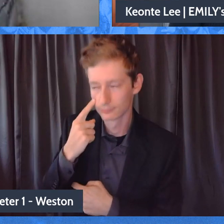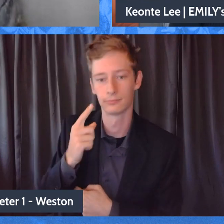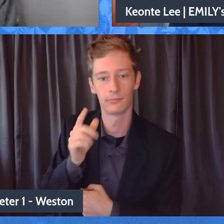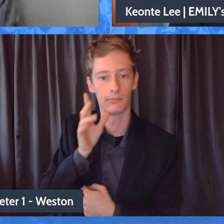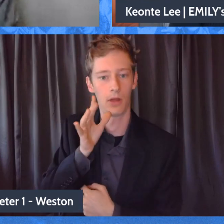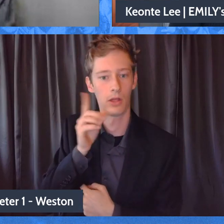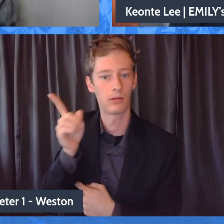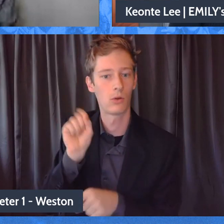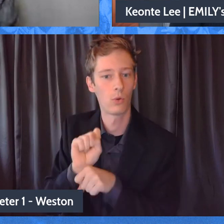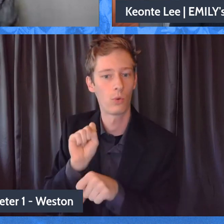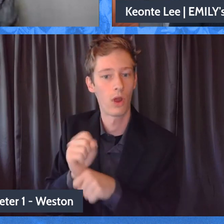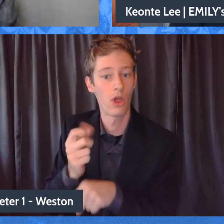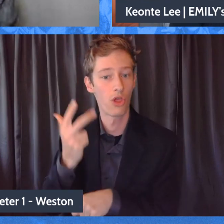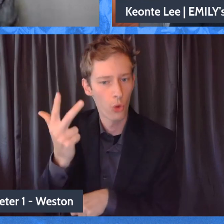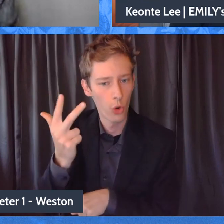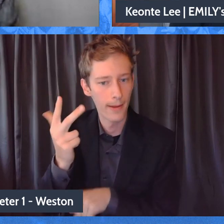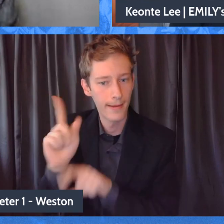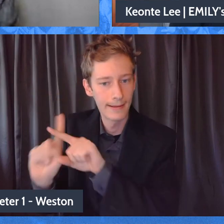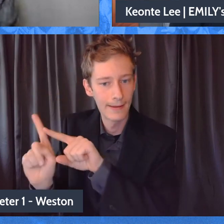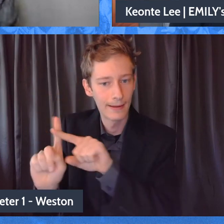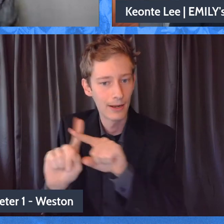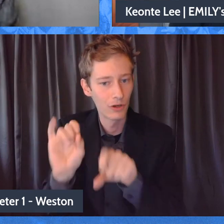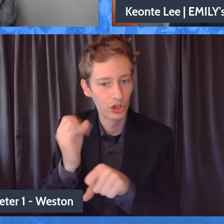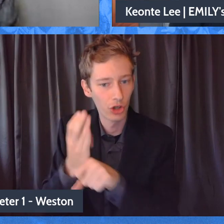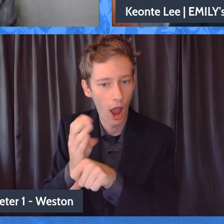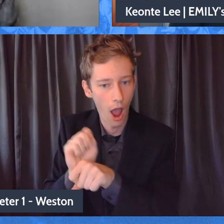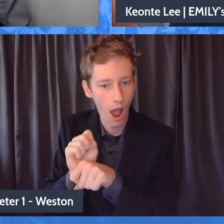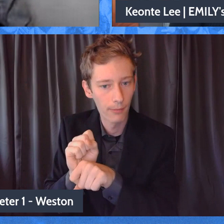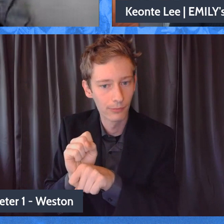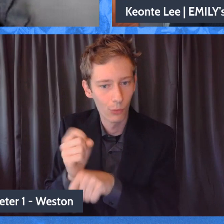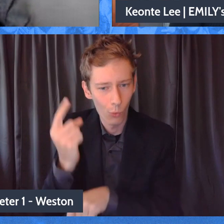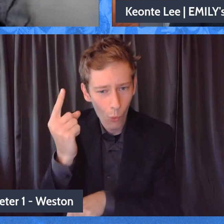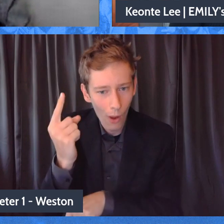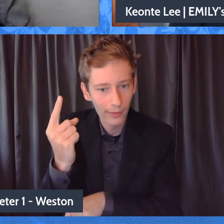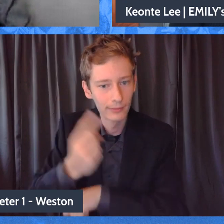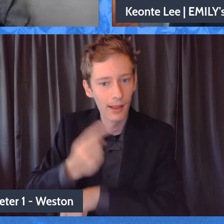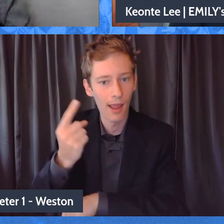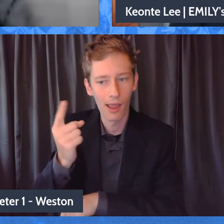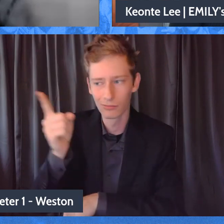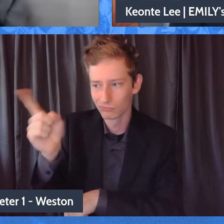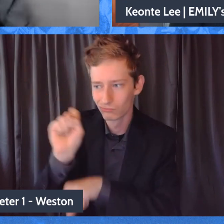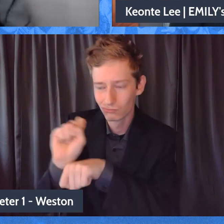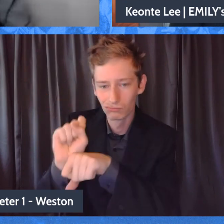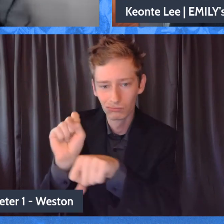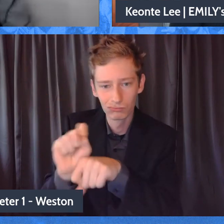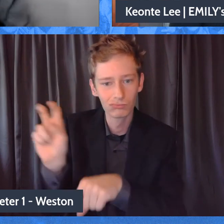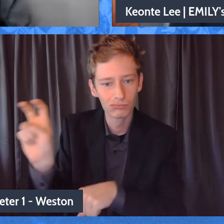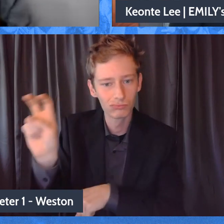to make sure that me and my two brothers had an opportunity to have a better life.